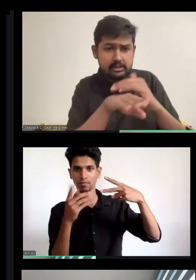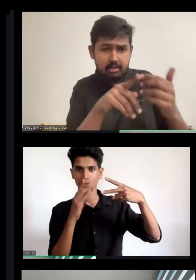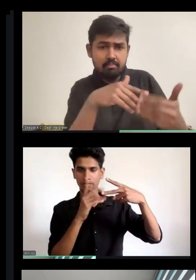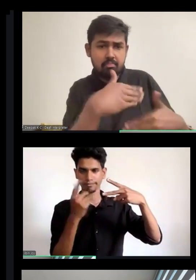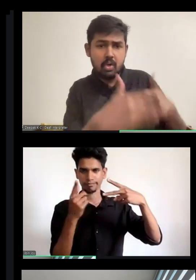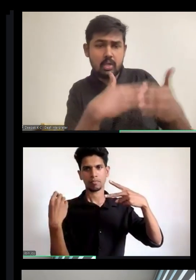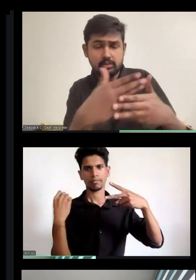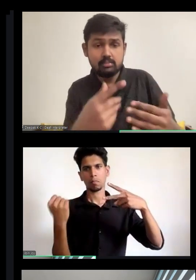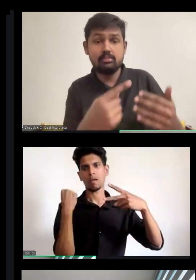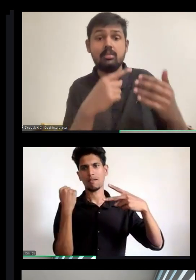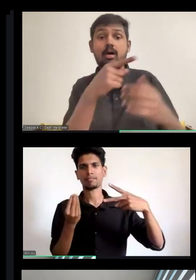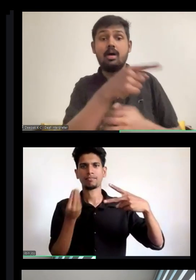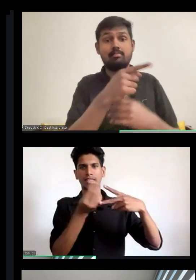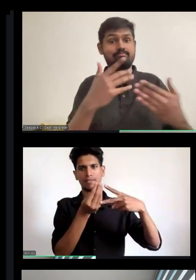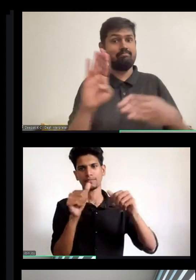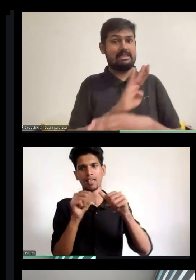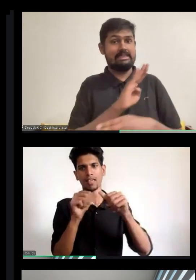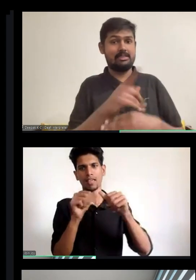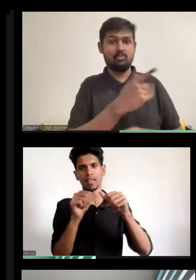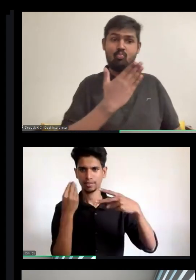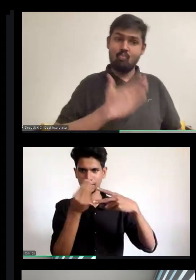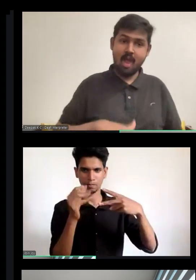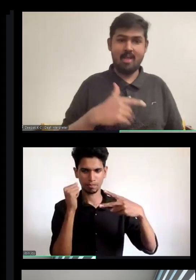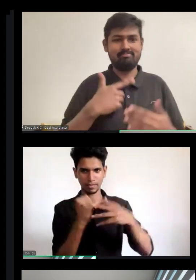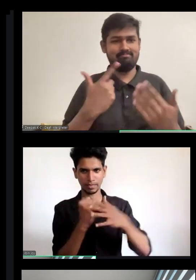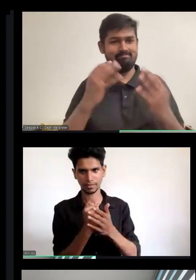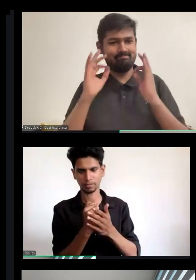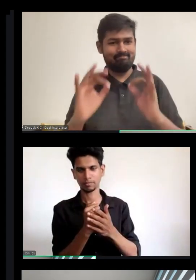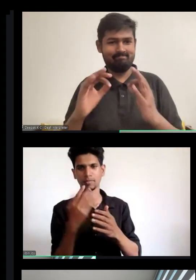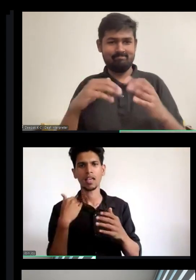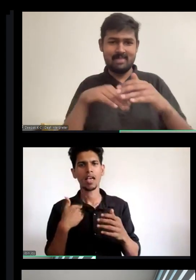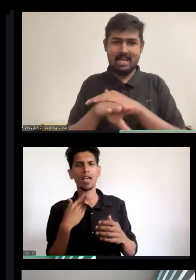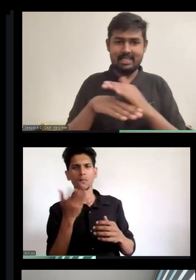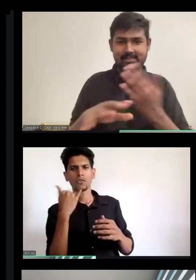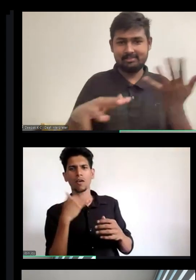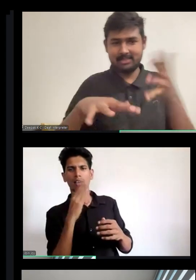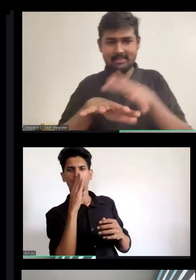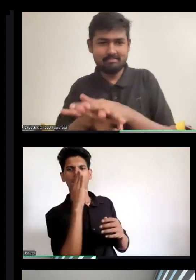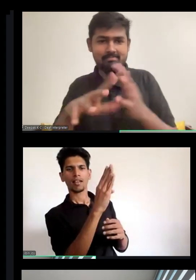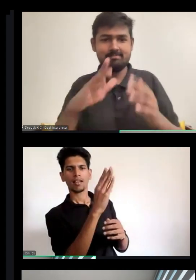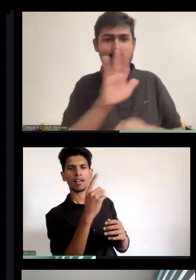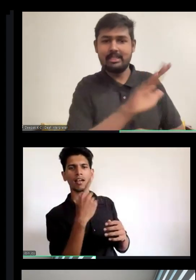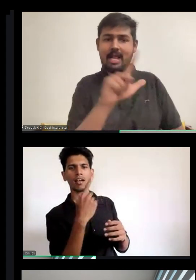And like I earlier said, I report to the C-suite, and that's how important accessibility is to D2L.